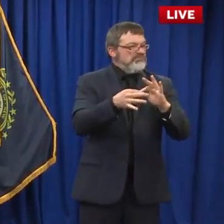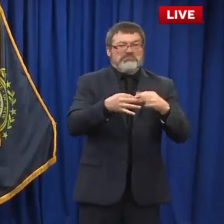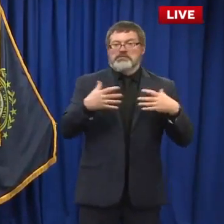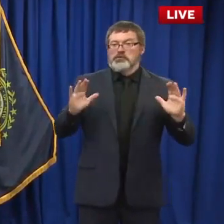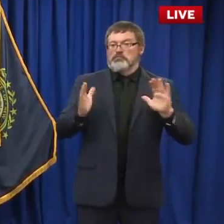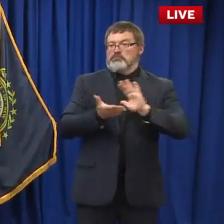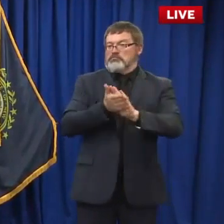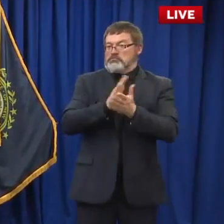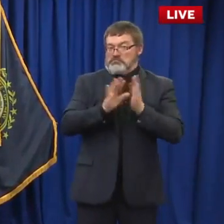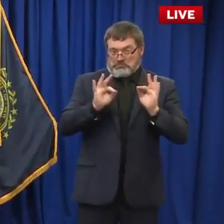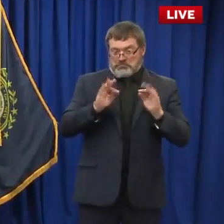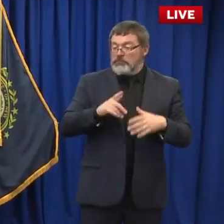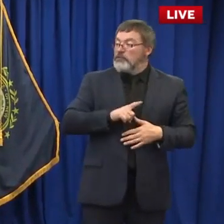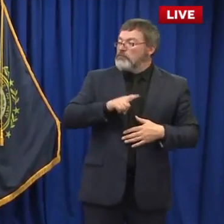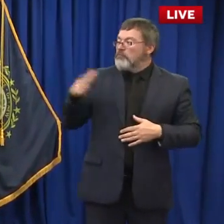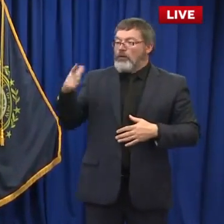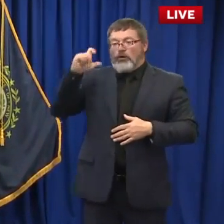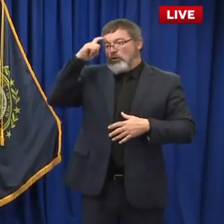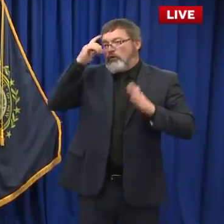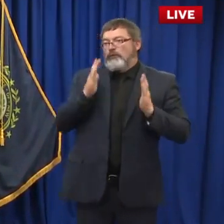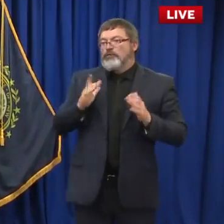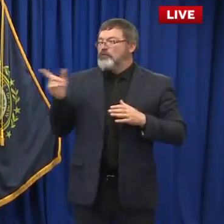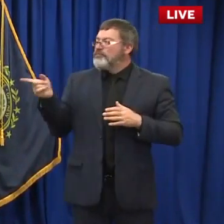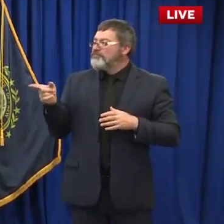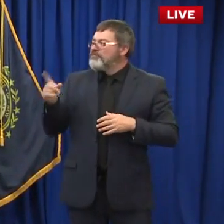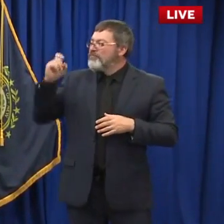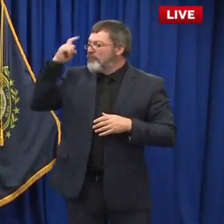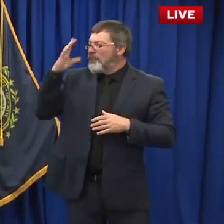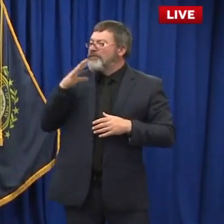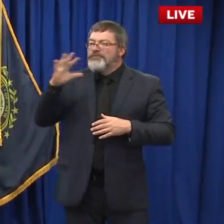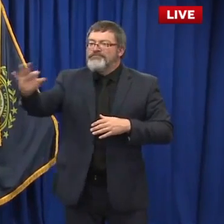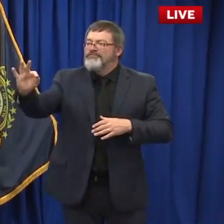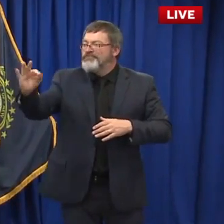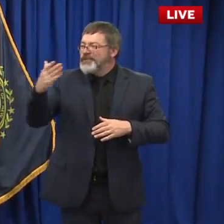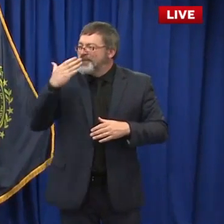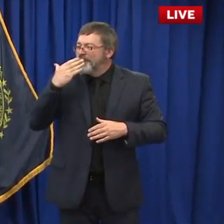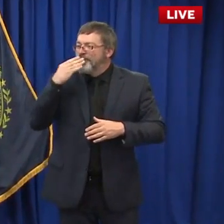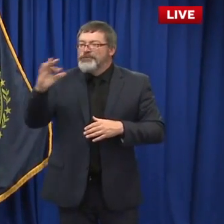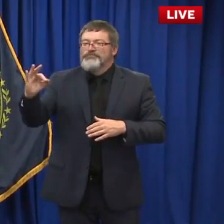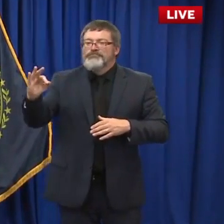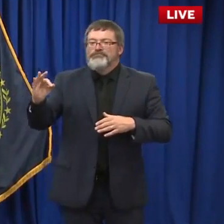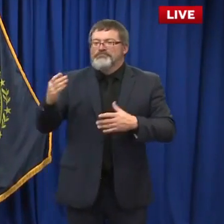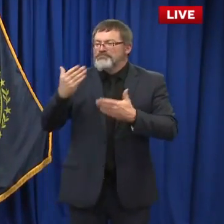SO I THINK THAT'S ALL I HAVE FOR UPDATES. THANK YOU SO MUCH. THANK YOU, COMMISSIONER.